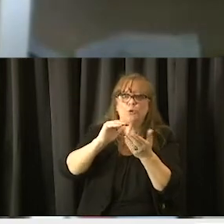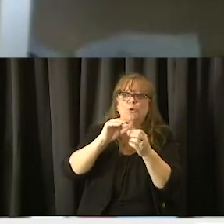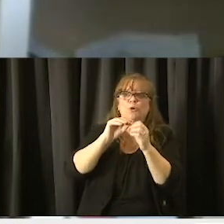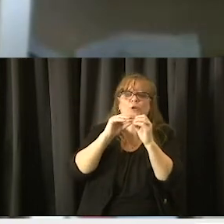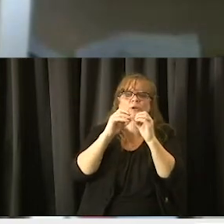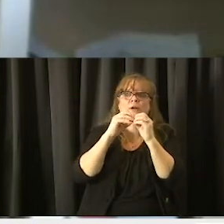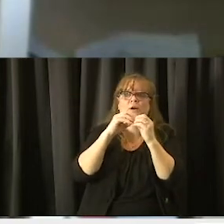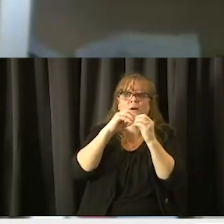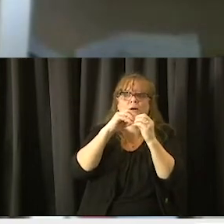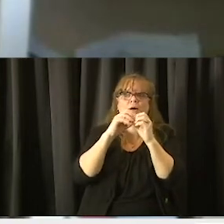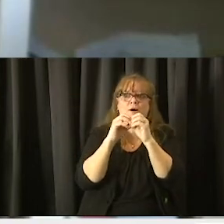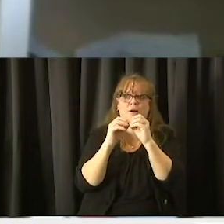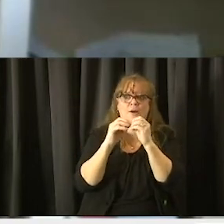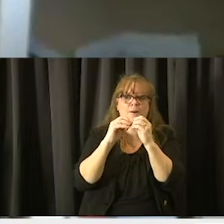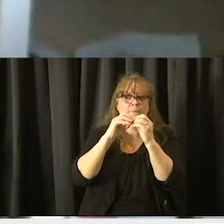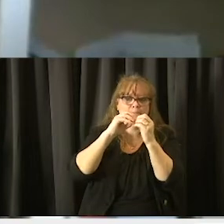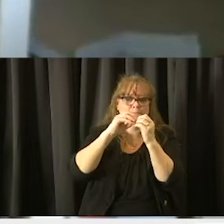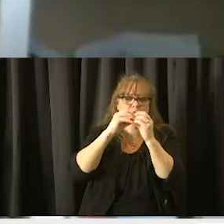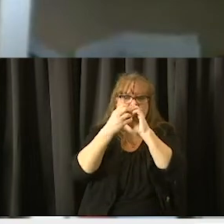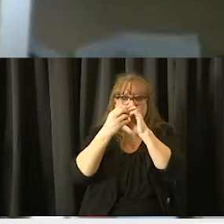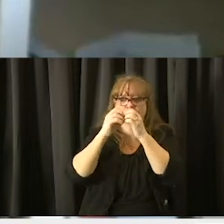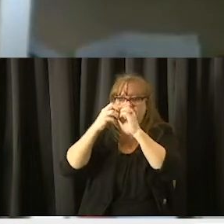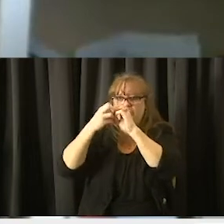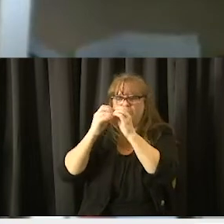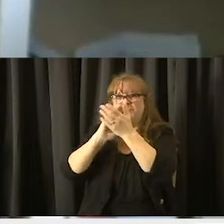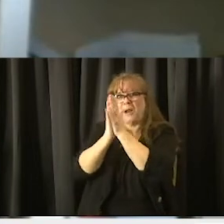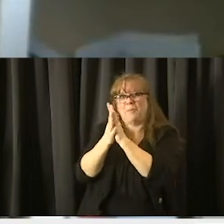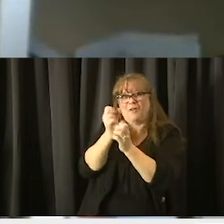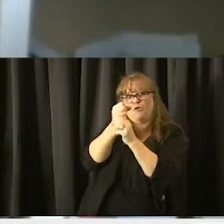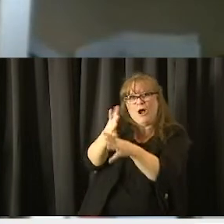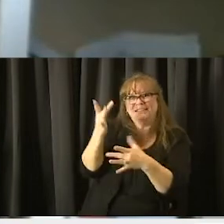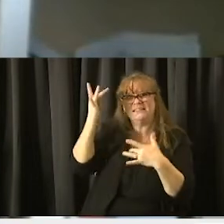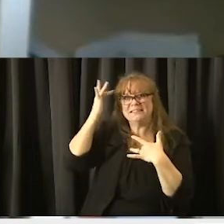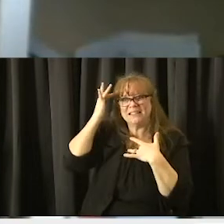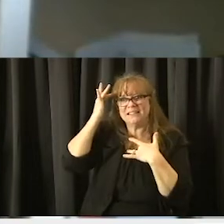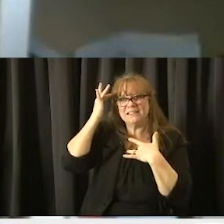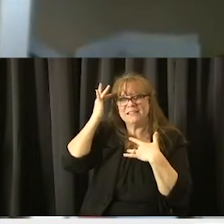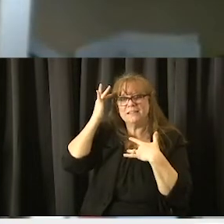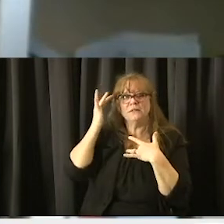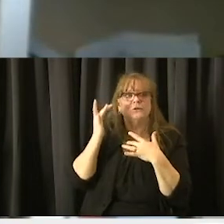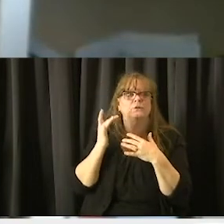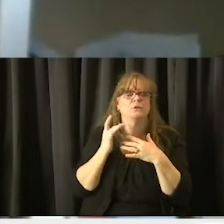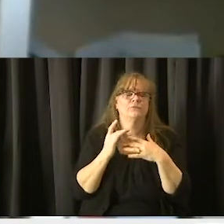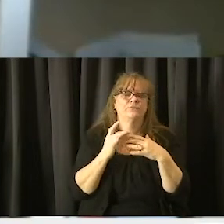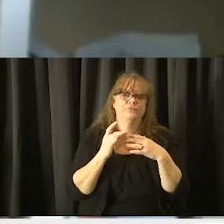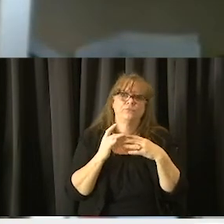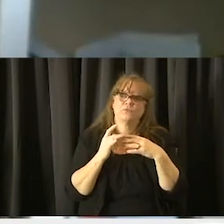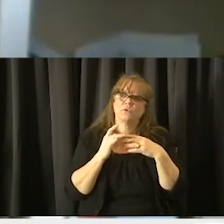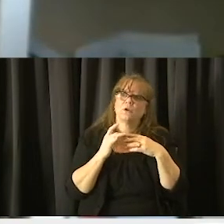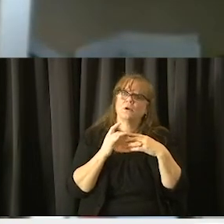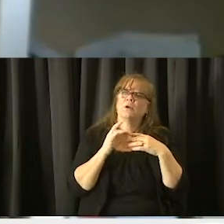for a given person to become sick and any given virus will have a better chance of causing an